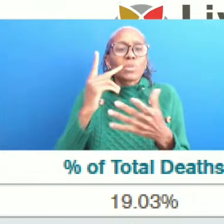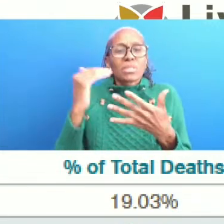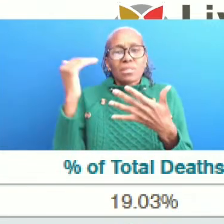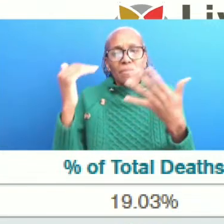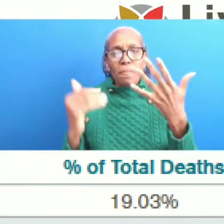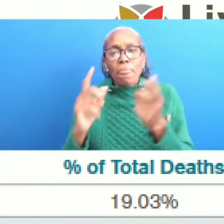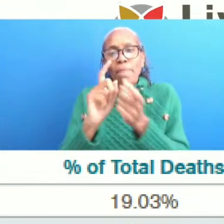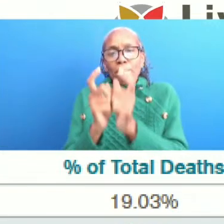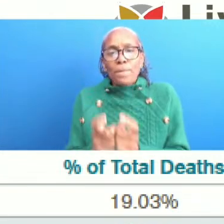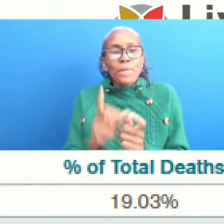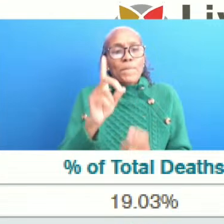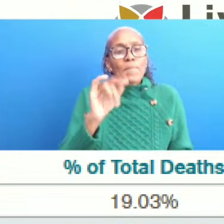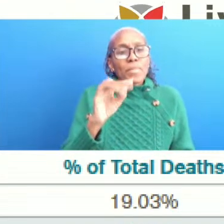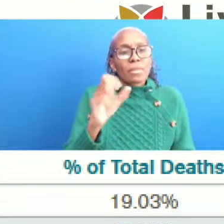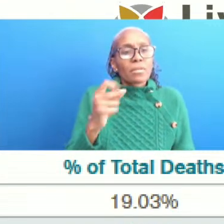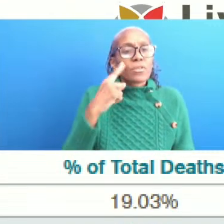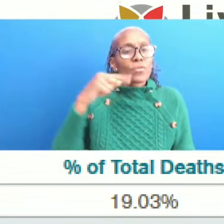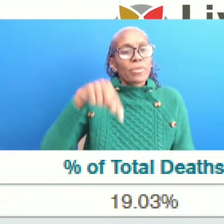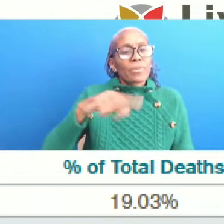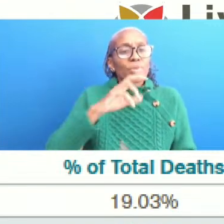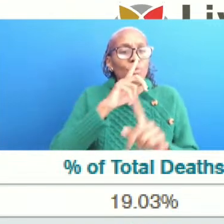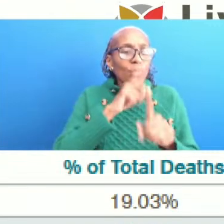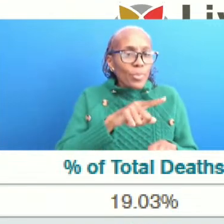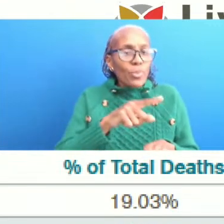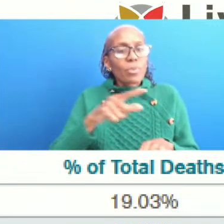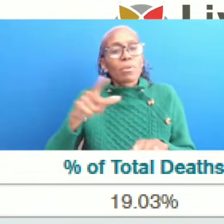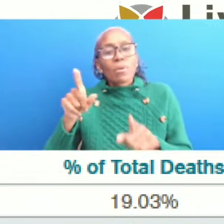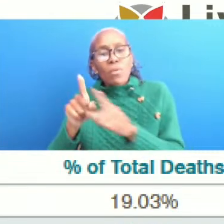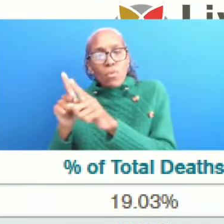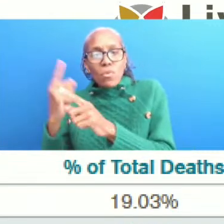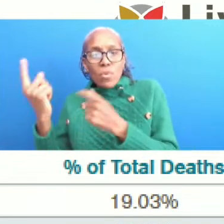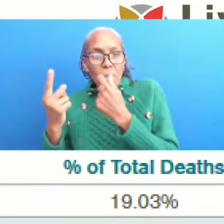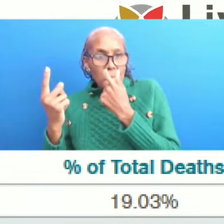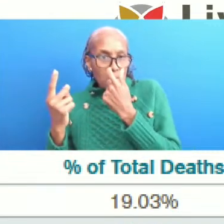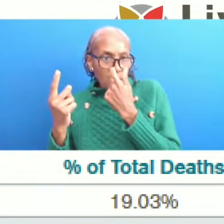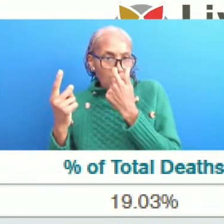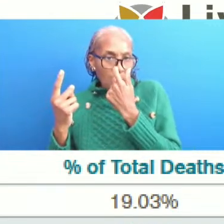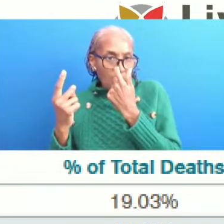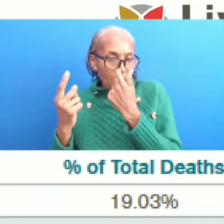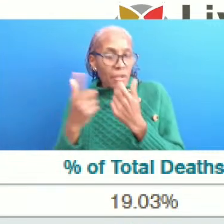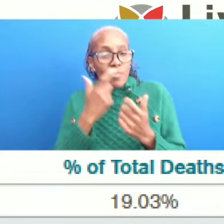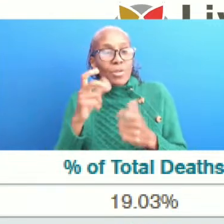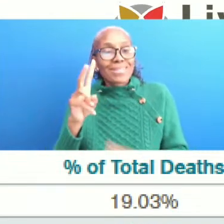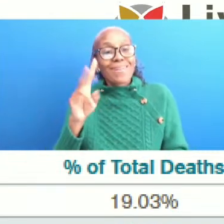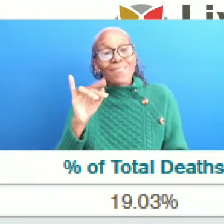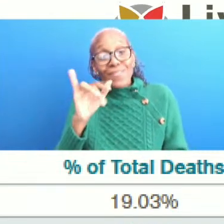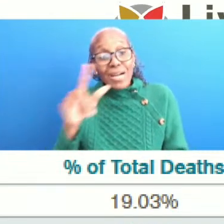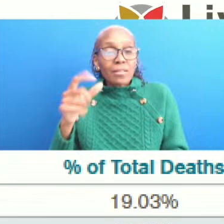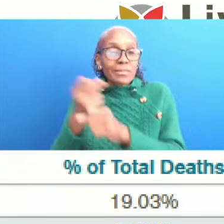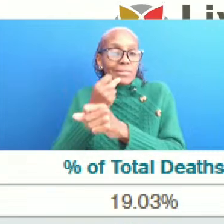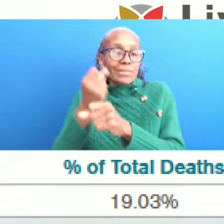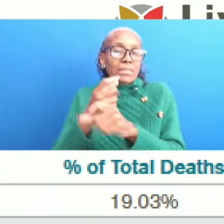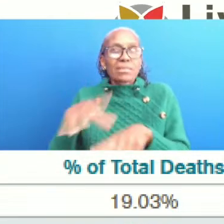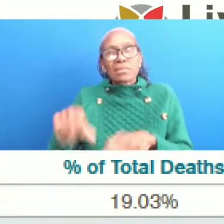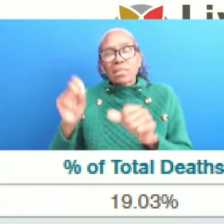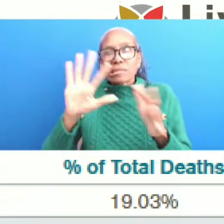DO TAKE A LONG TIME TO CLOSE OUT AND SO YOU WILL SEE SOME